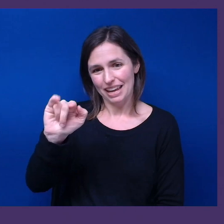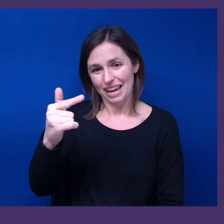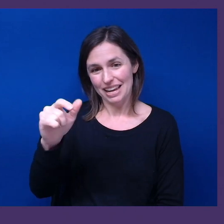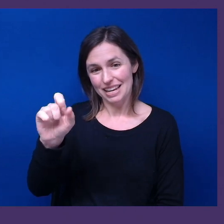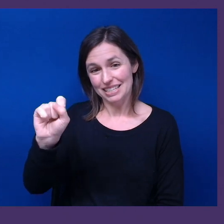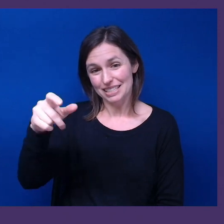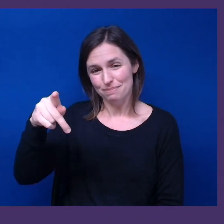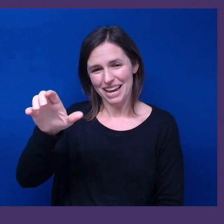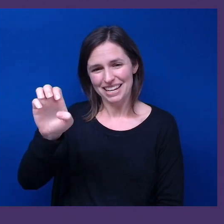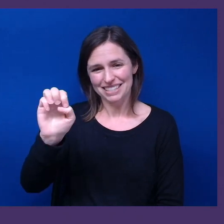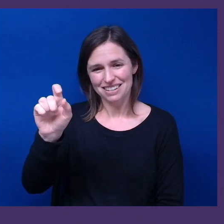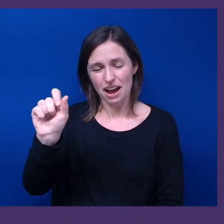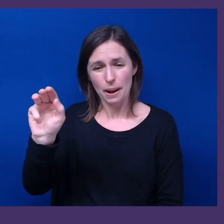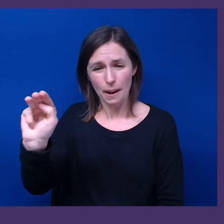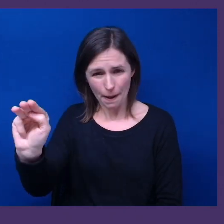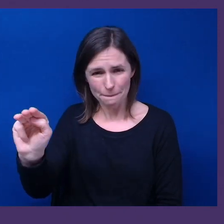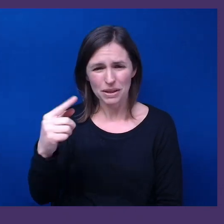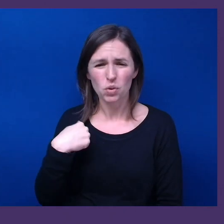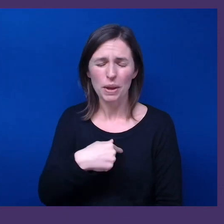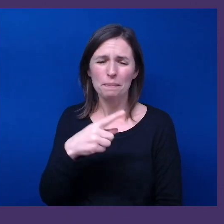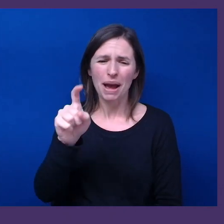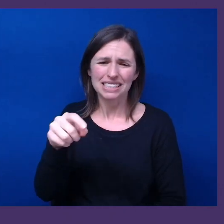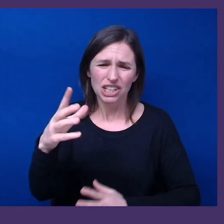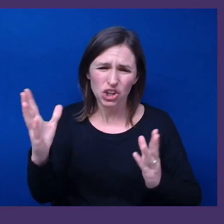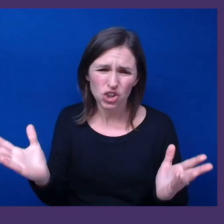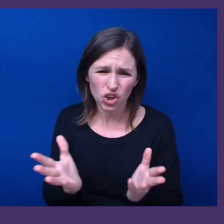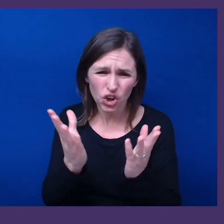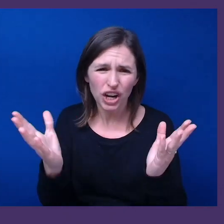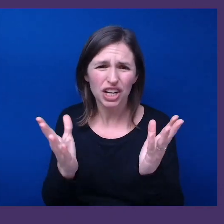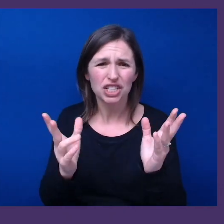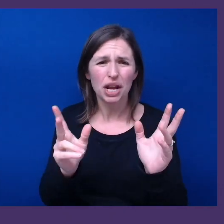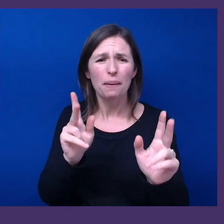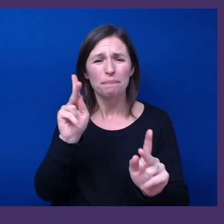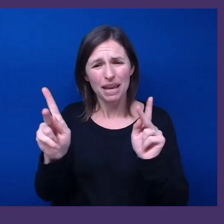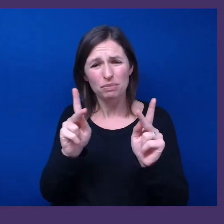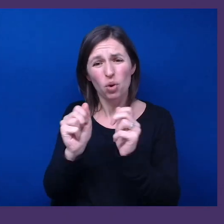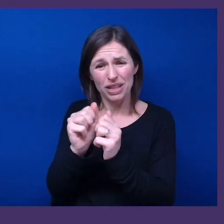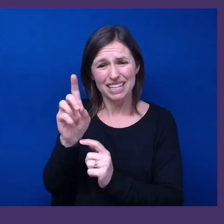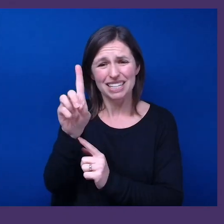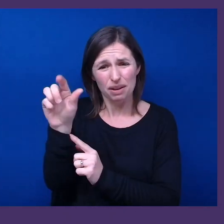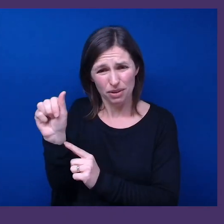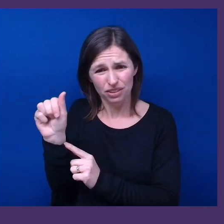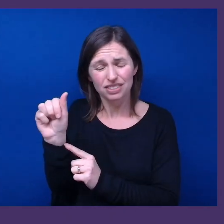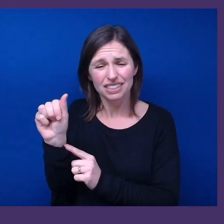to be in decision-making roles, and push for inclusive AI and hiring practices.